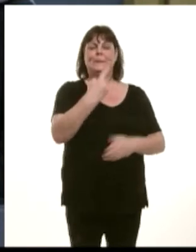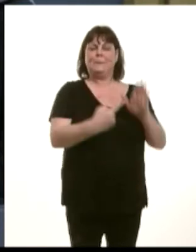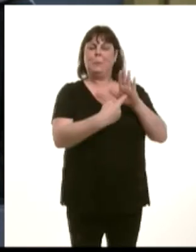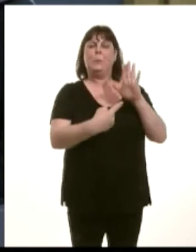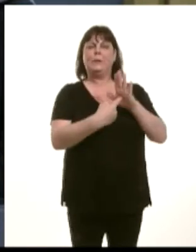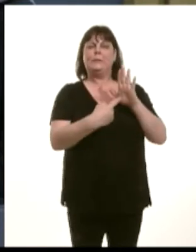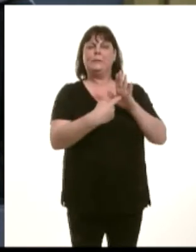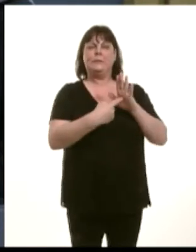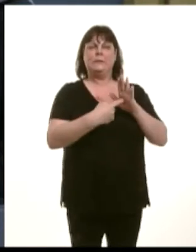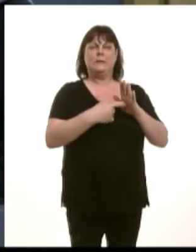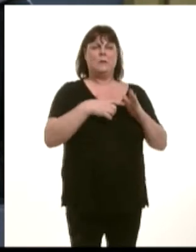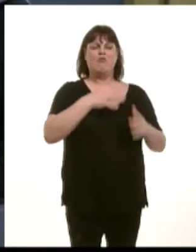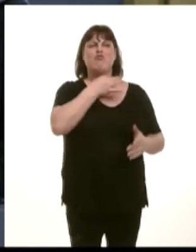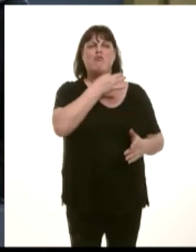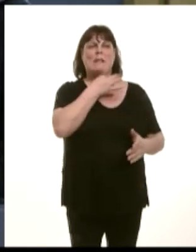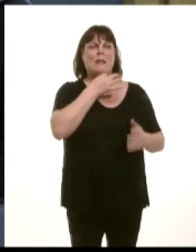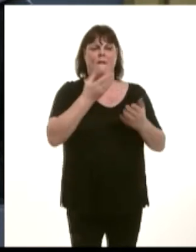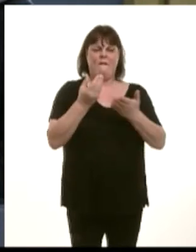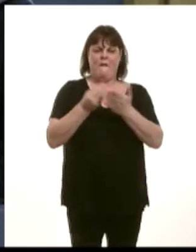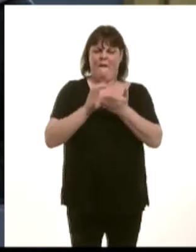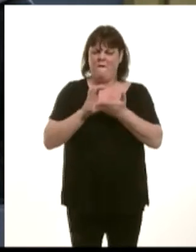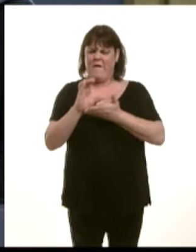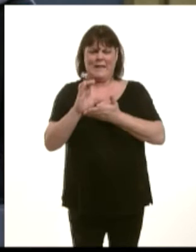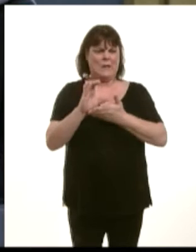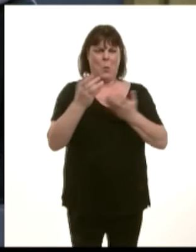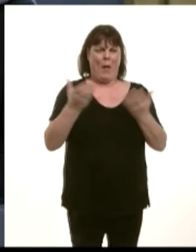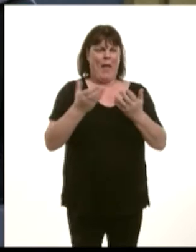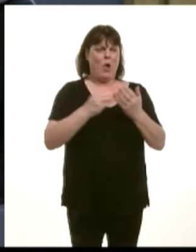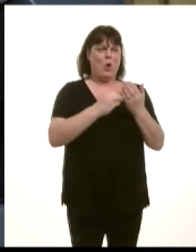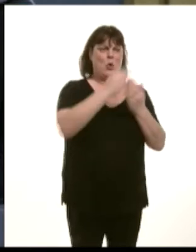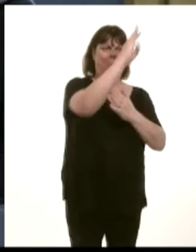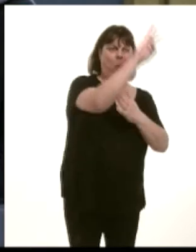that investment elsewhere—and there’s talk of some £30 million of Welsh Government